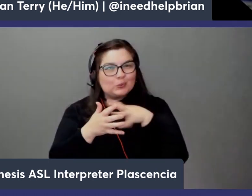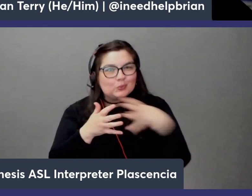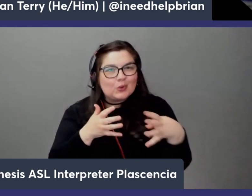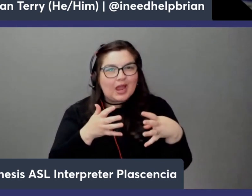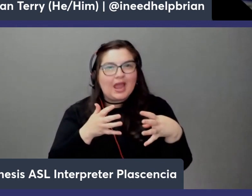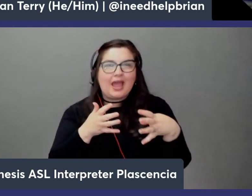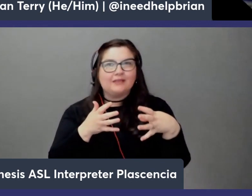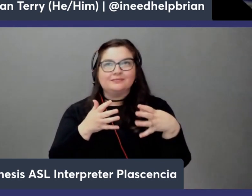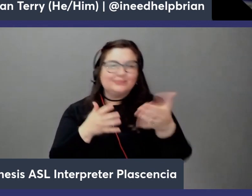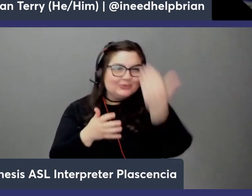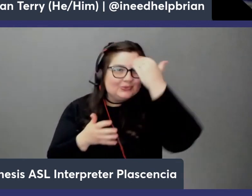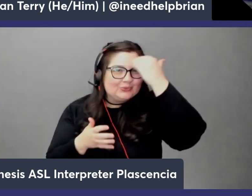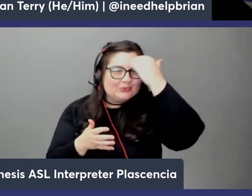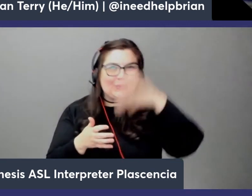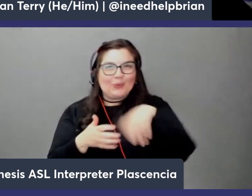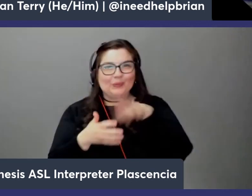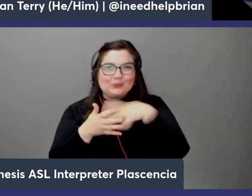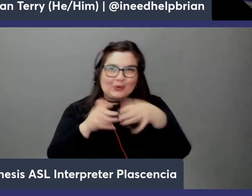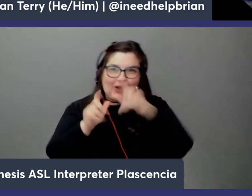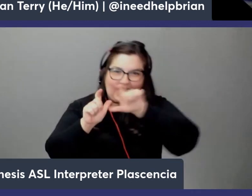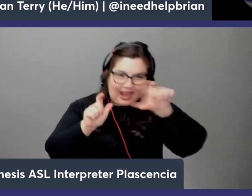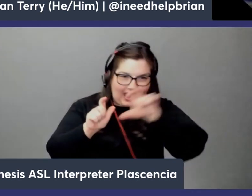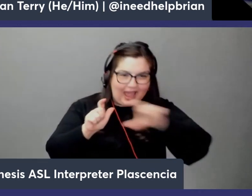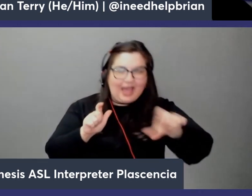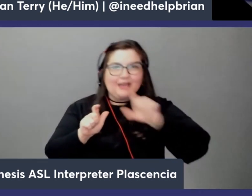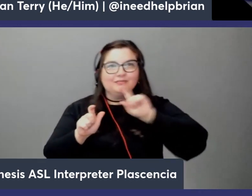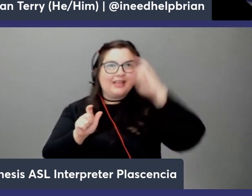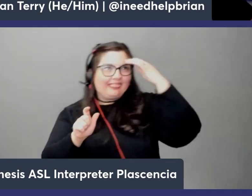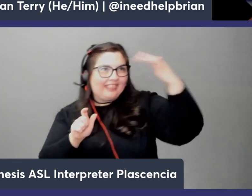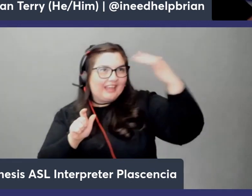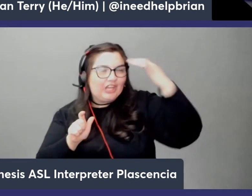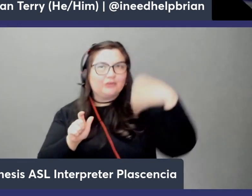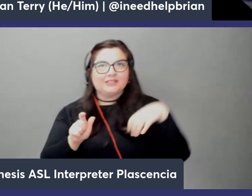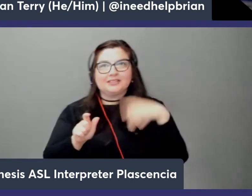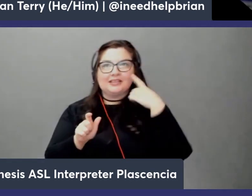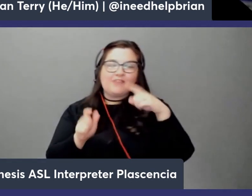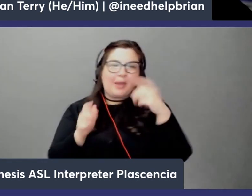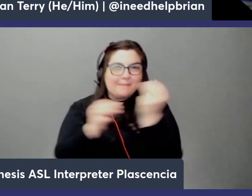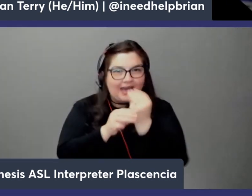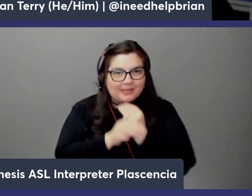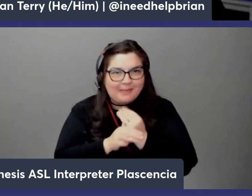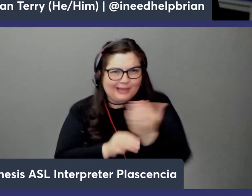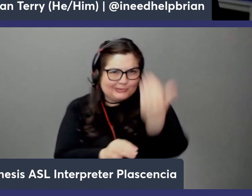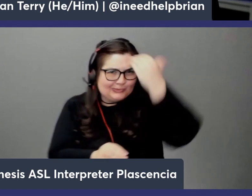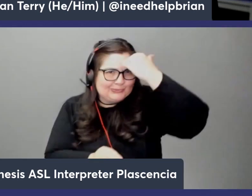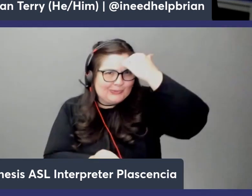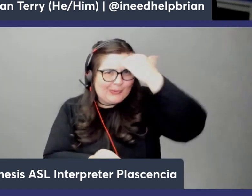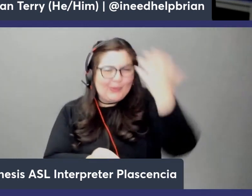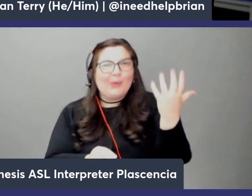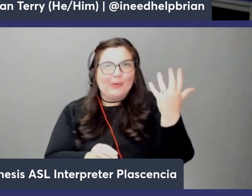graph databases are based on graph theory. So if you've taken like discreet mathematics, you probably have heard about oiler